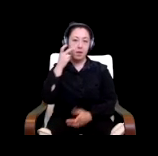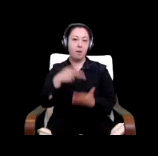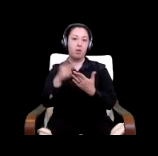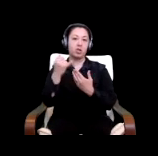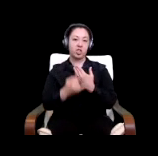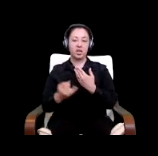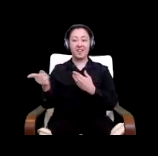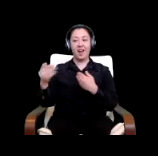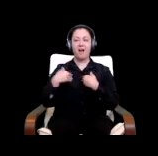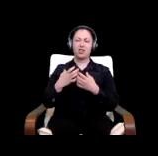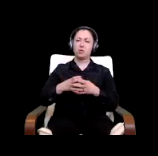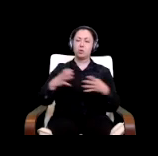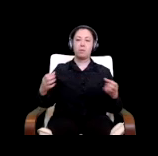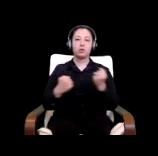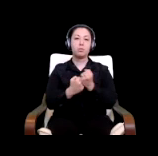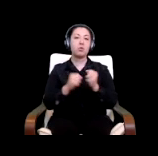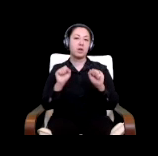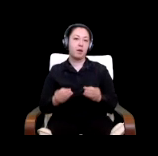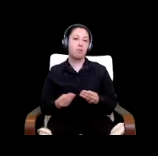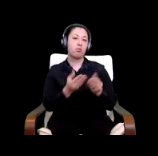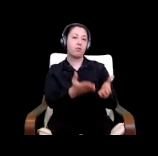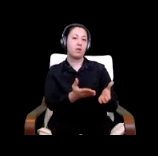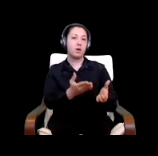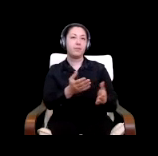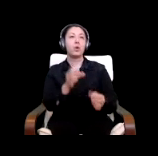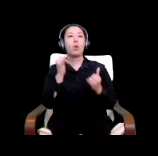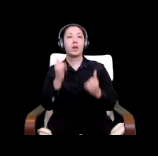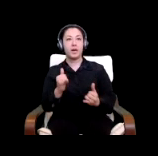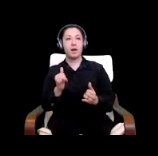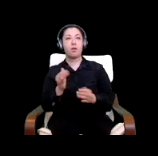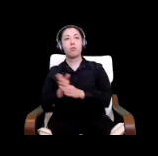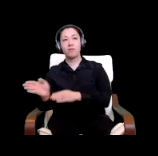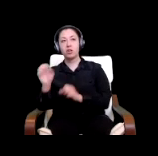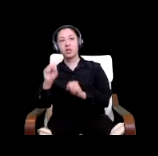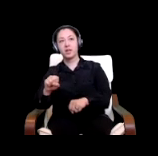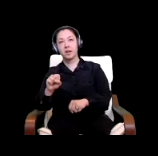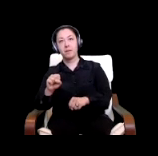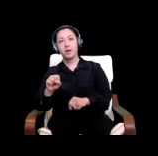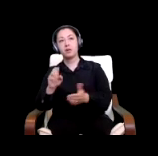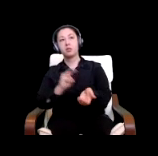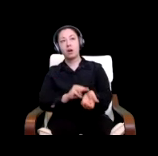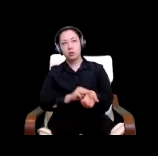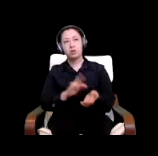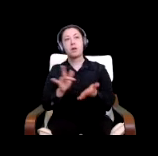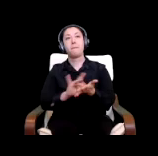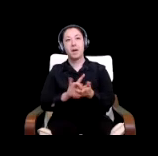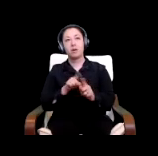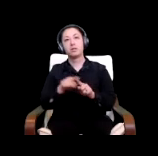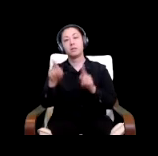The consulting professionals here can include the primary care physician and medical care